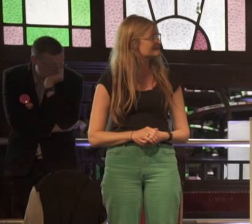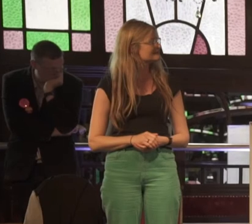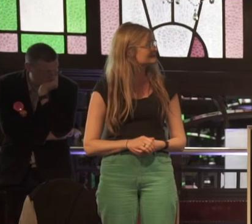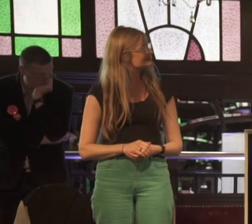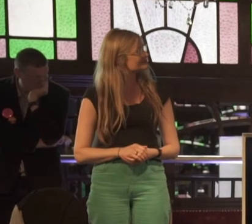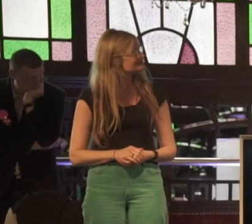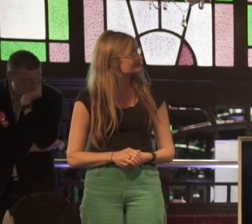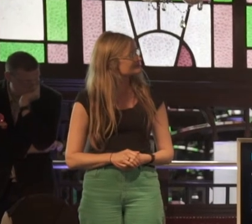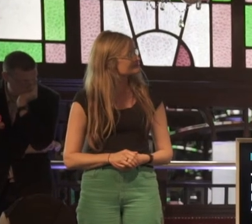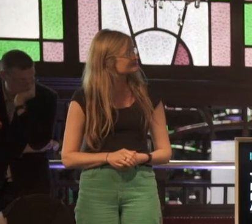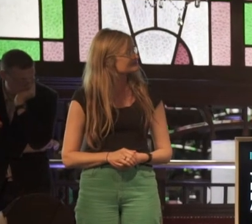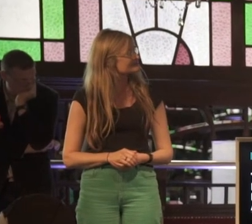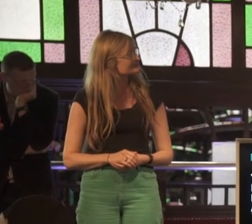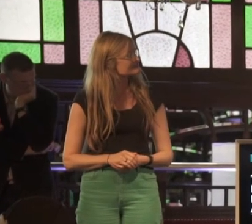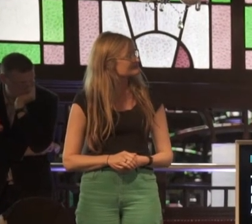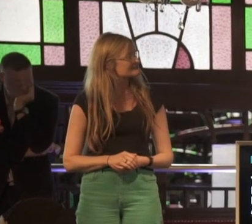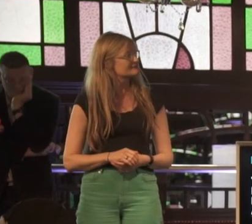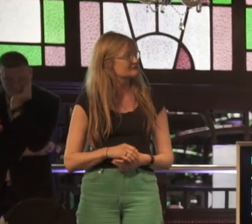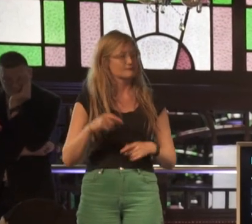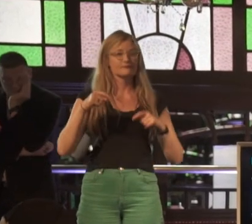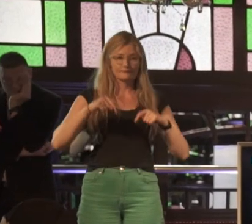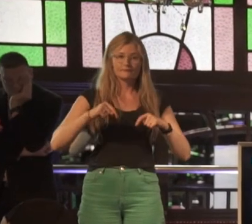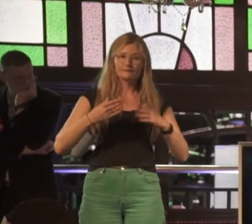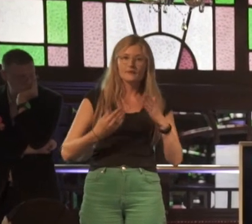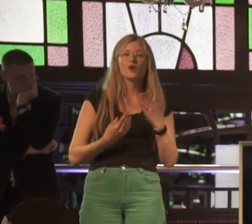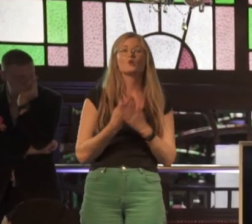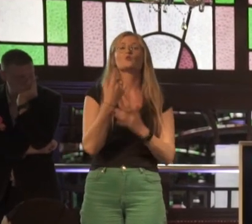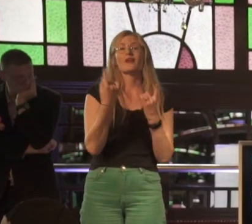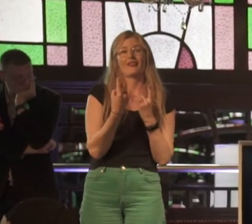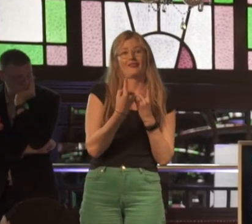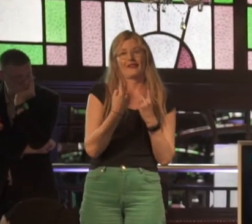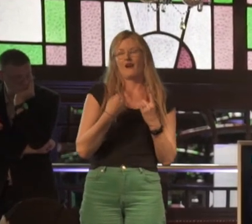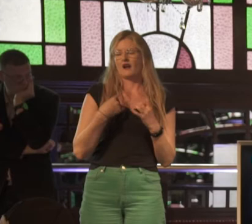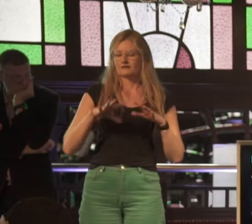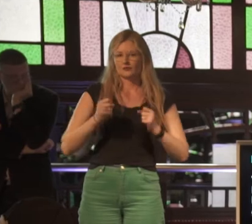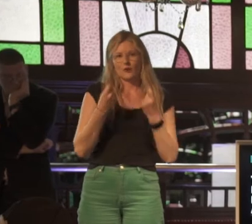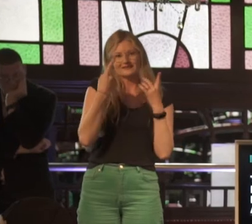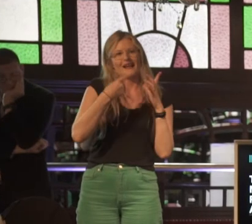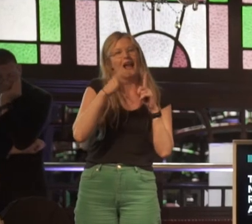It's been a fairly new thing, the ADHD thing, for me to understand.